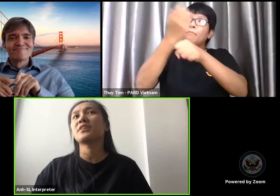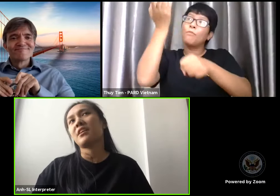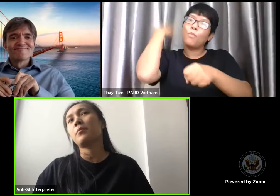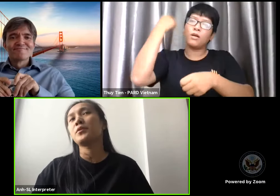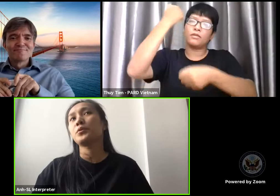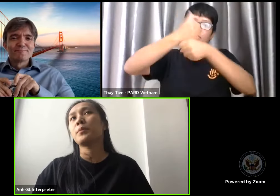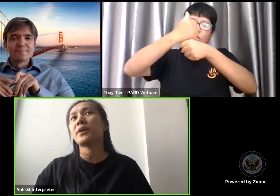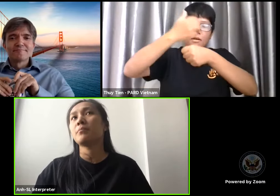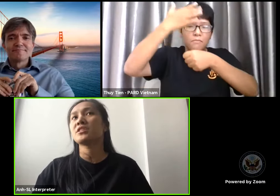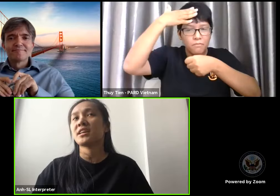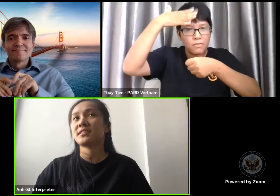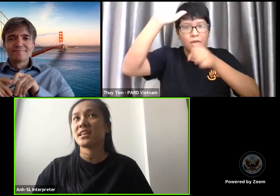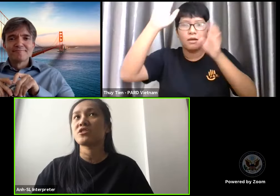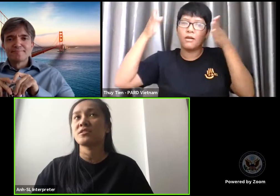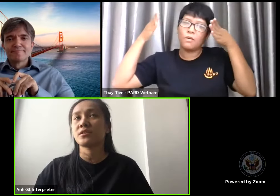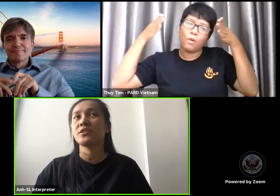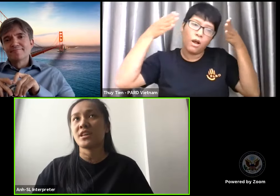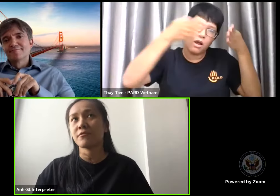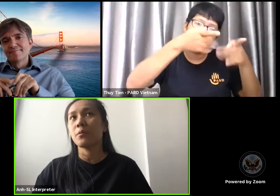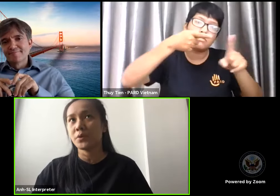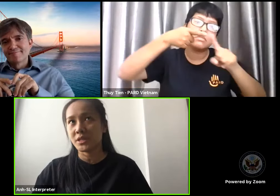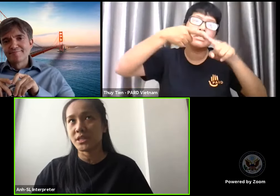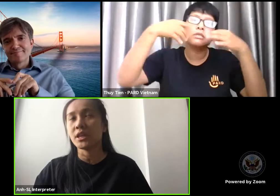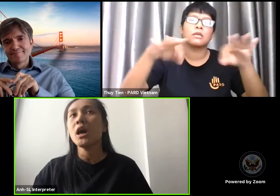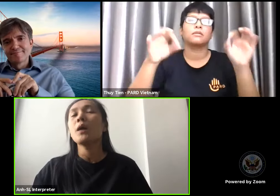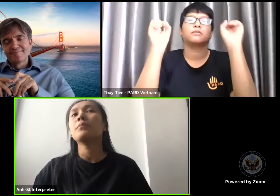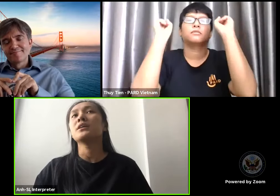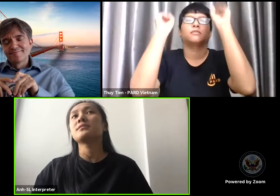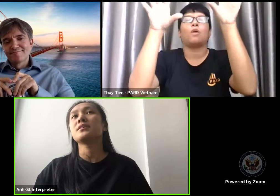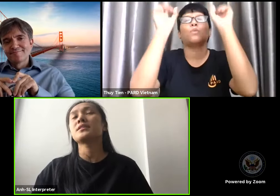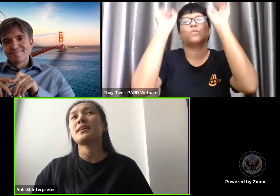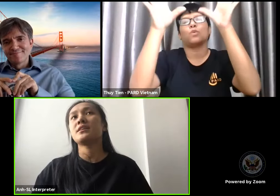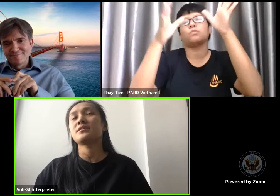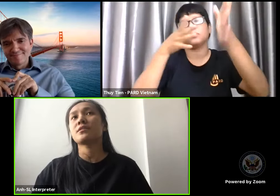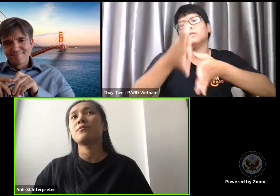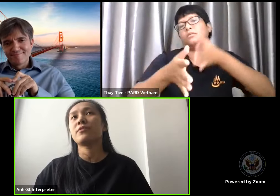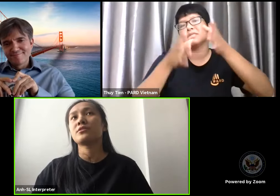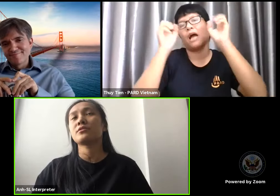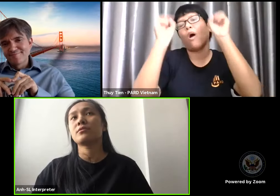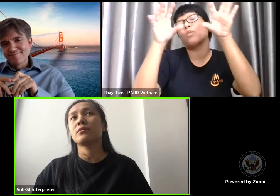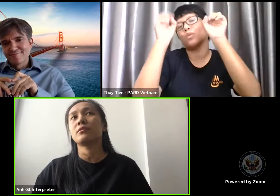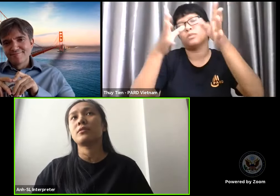the government did not pay much attention on the deaf community. But since there is a conventional